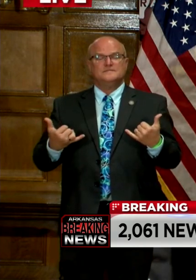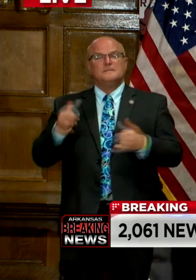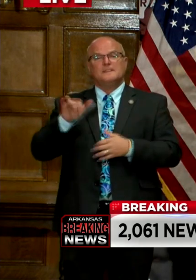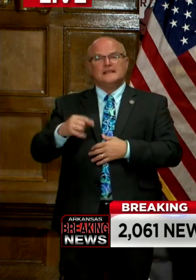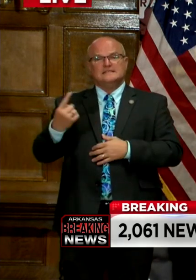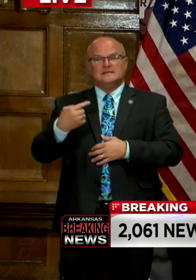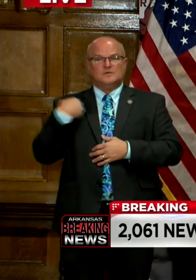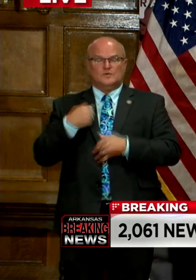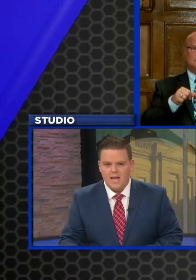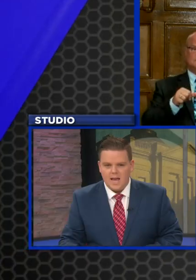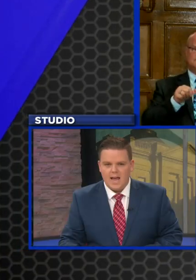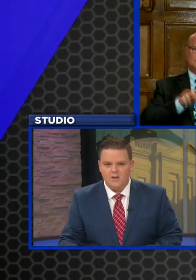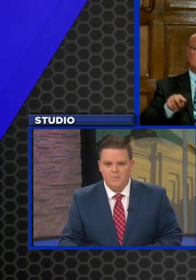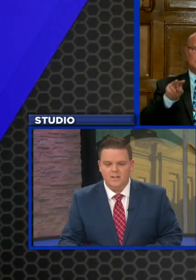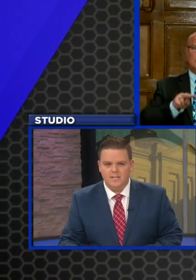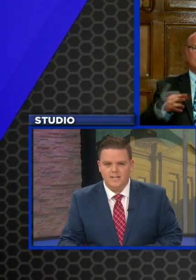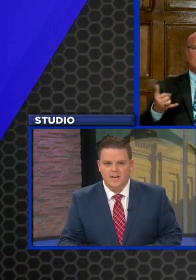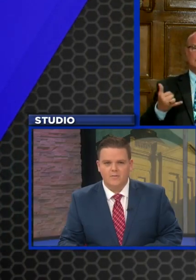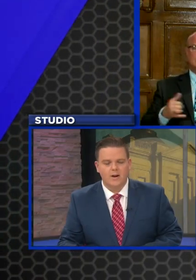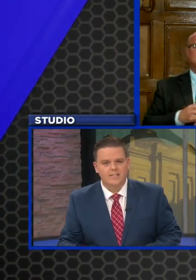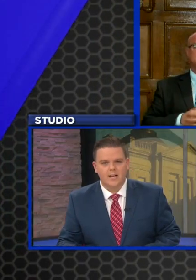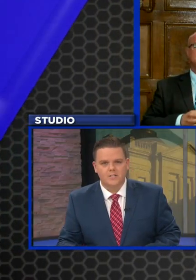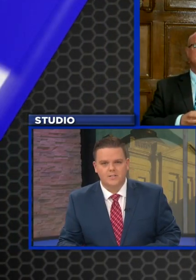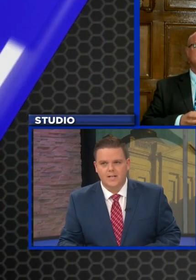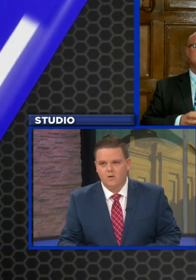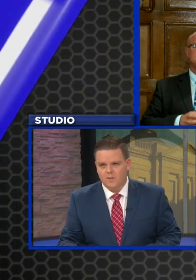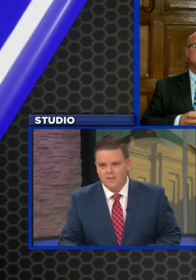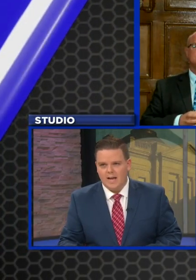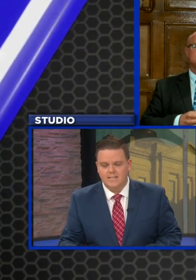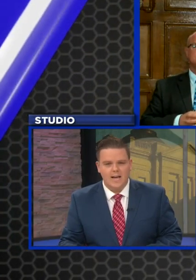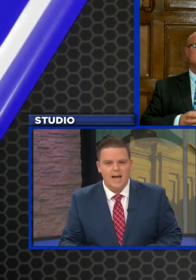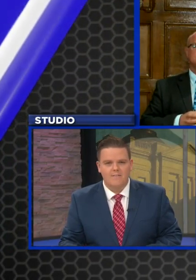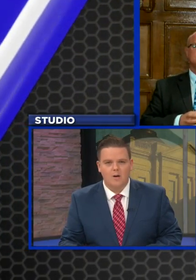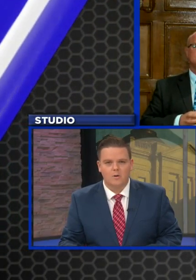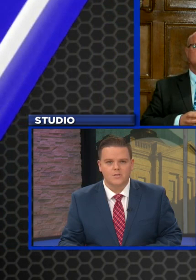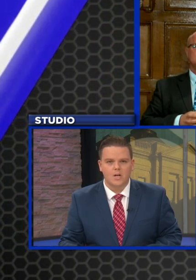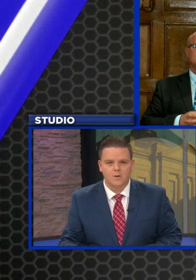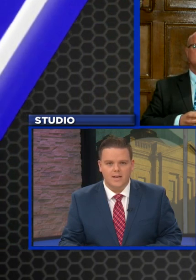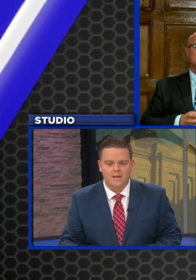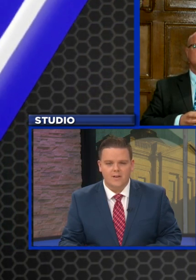WE DON'T HAVE ANY SPECIFIC SOLUTION RIGHT NOW. THAT'S SOMETHING WE'RE